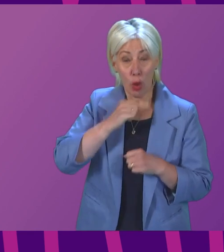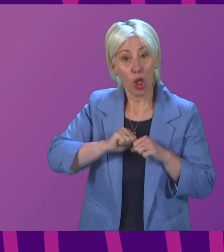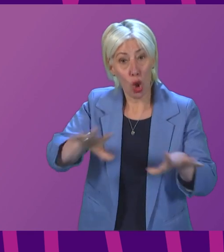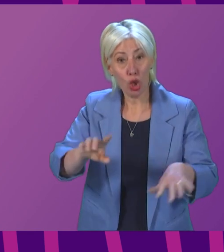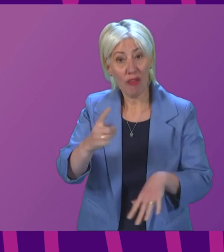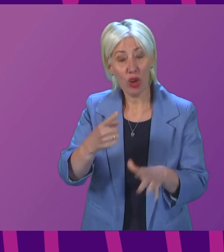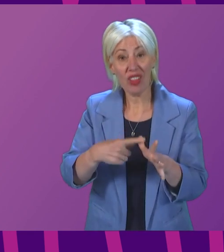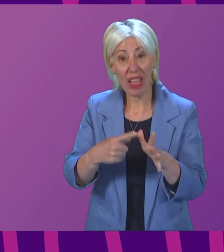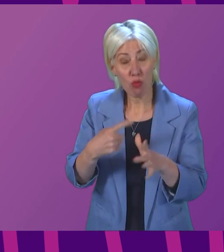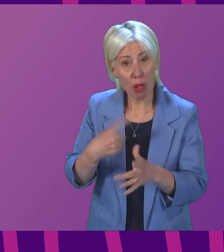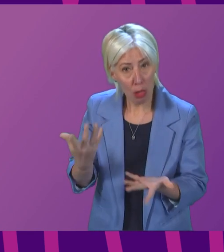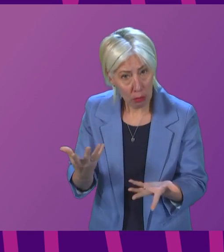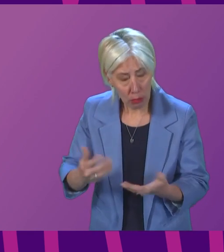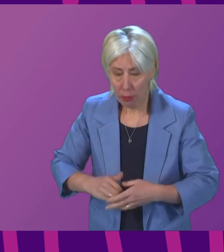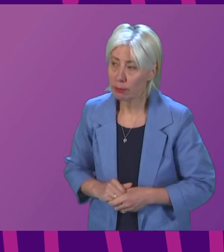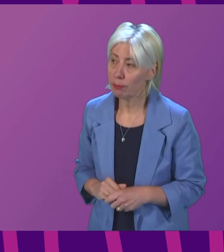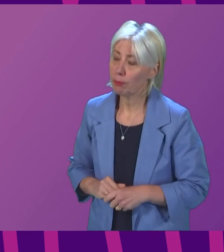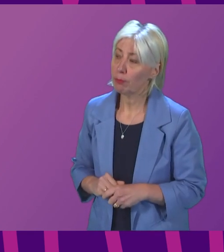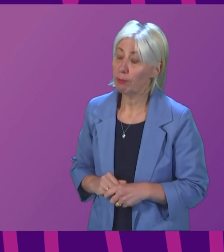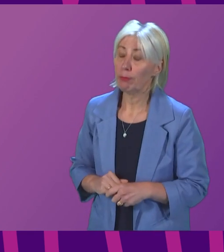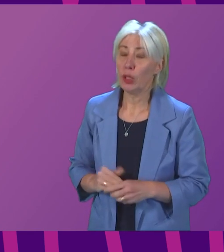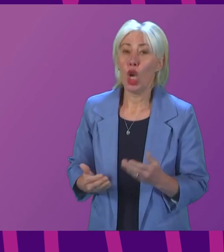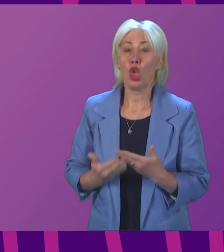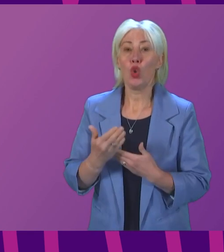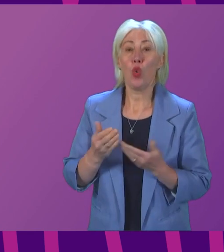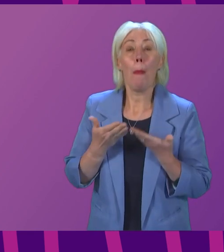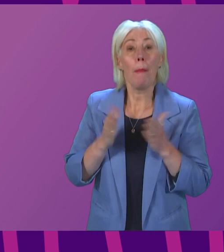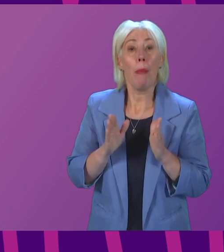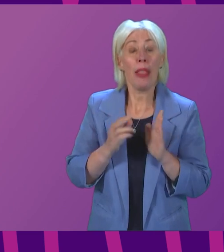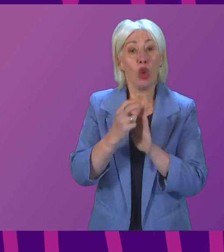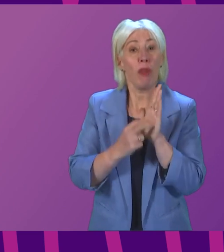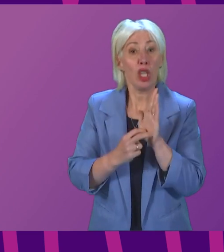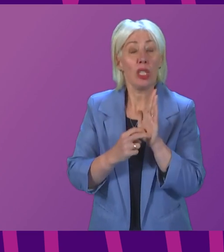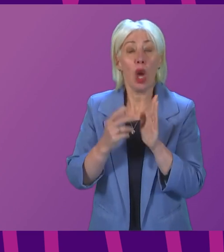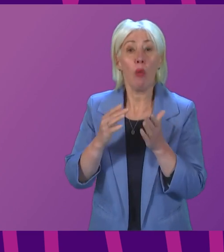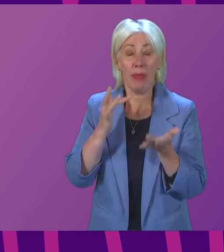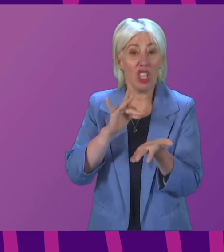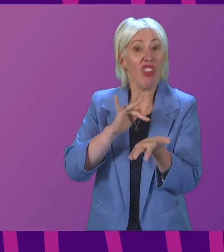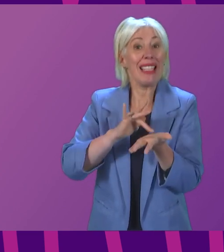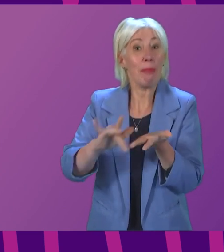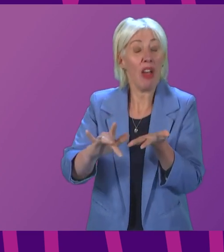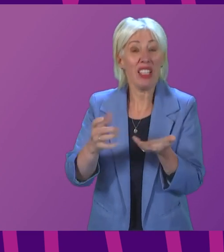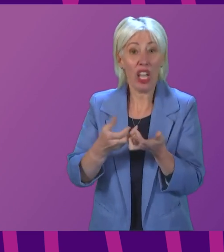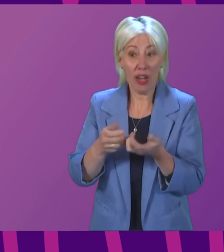The new public register will increase transparency around land management and ownership.